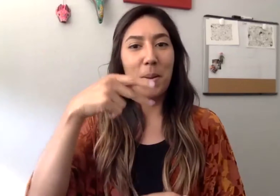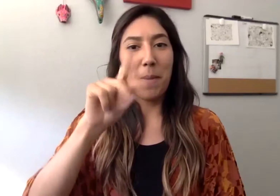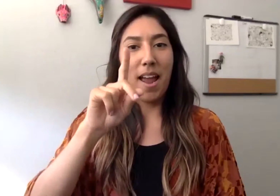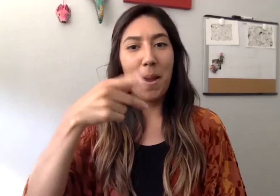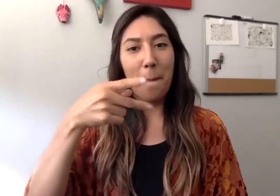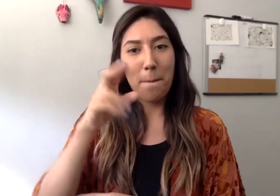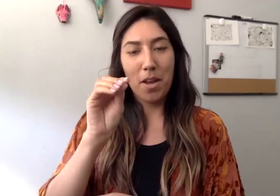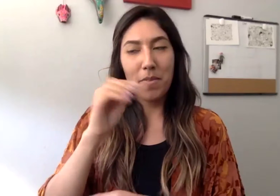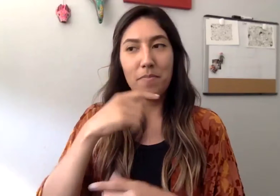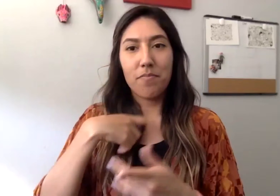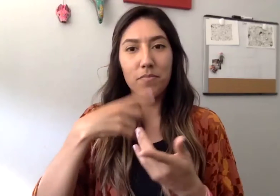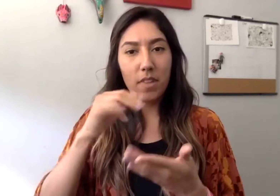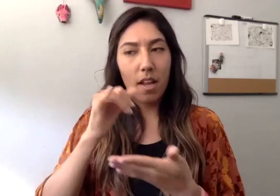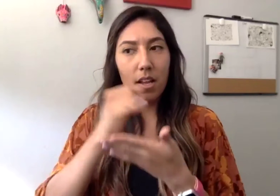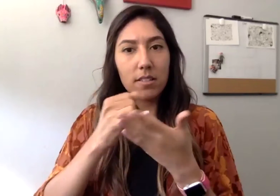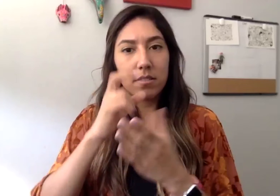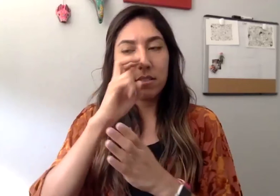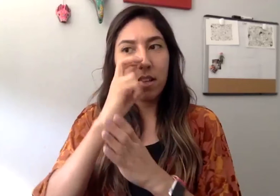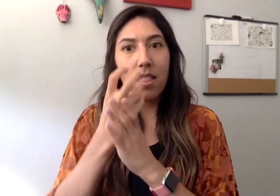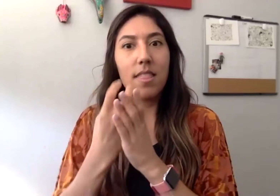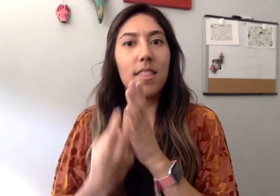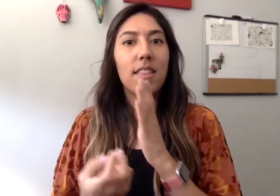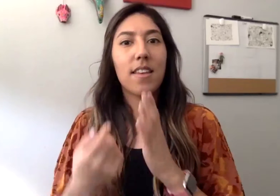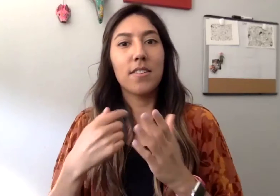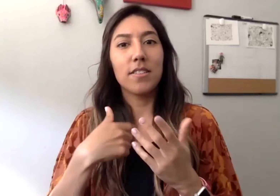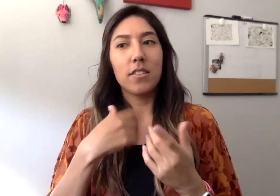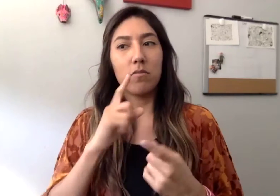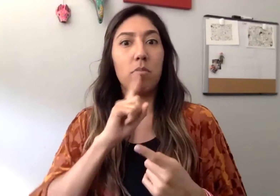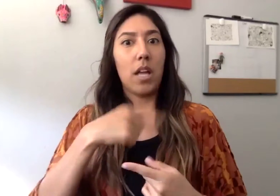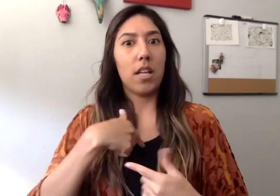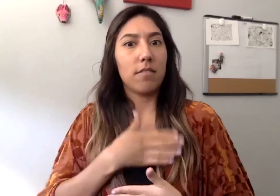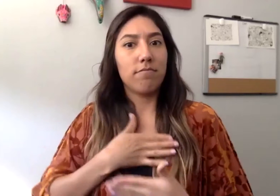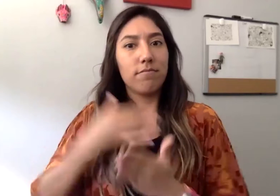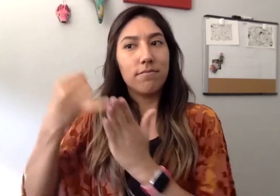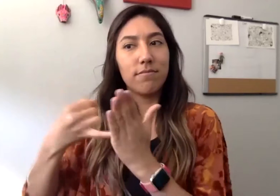and began dabbling more into the art side of business and found myself